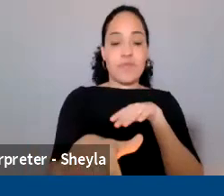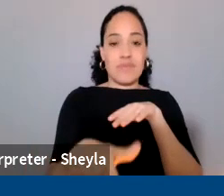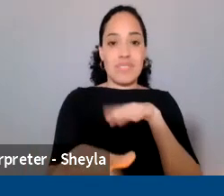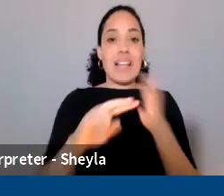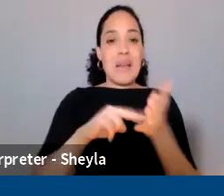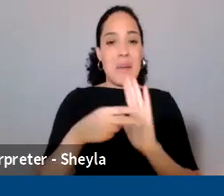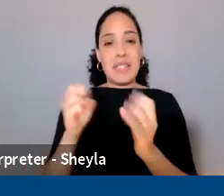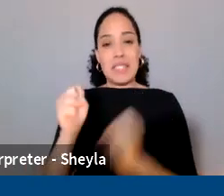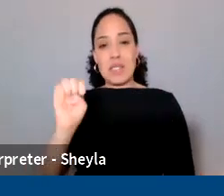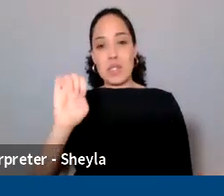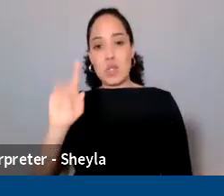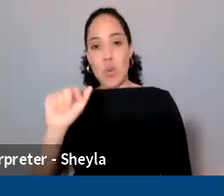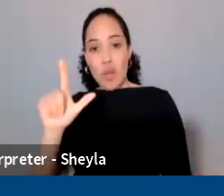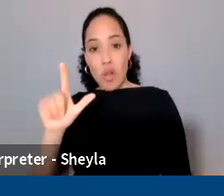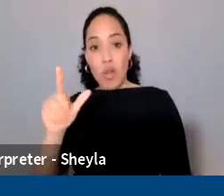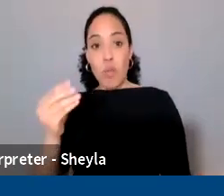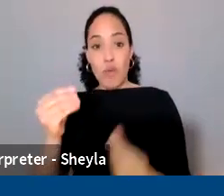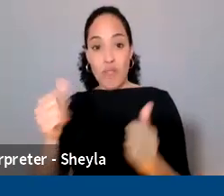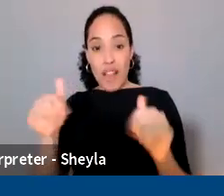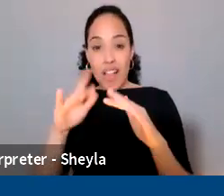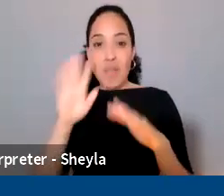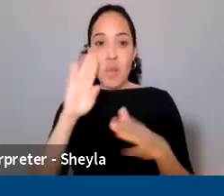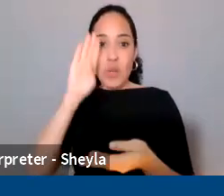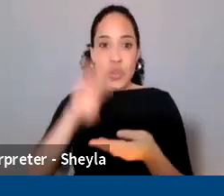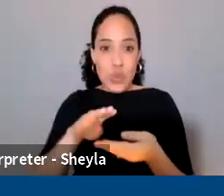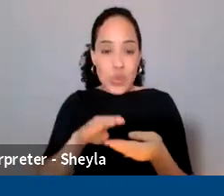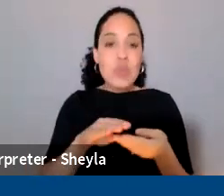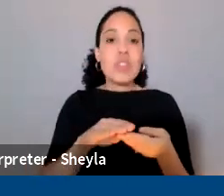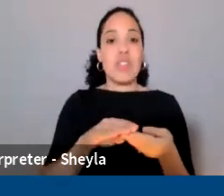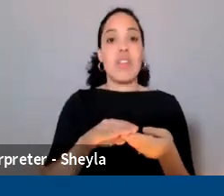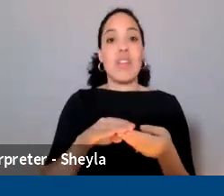for seeds to germinate and for the roots of surviving plants to obtain moisture so in a